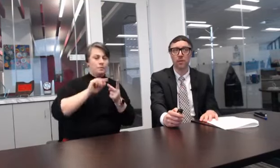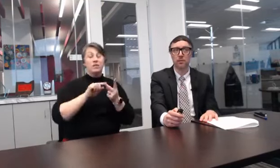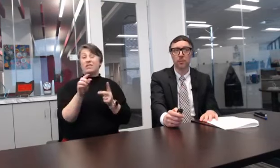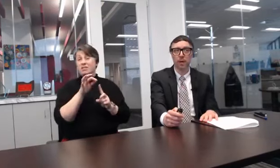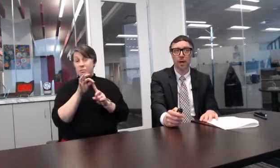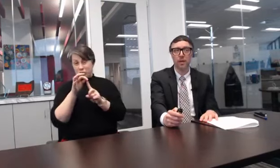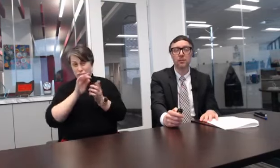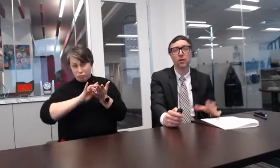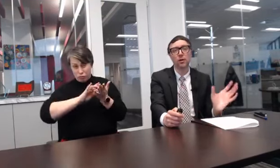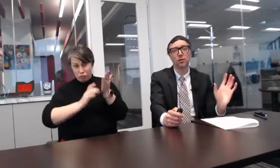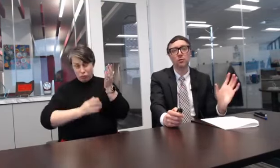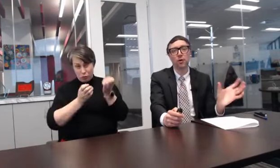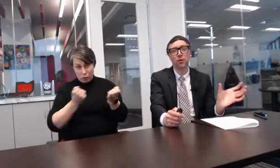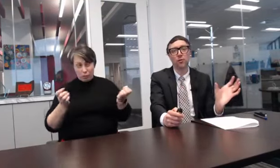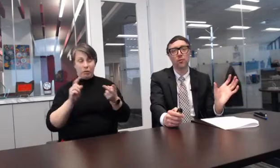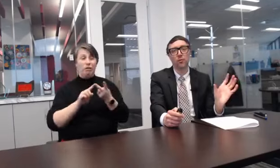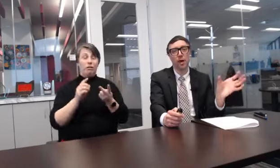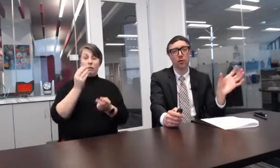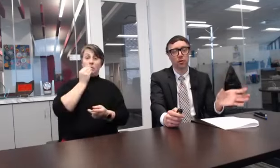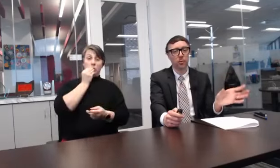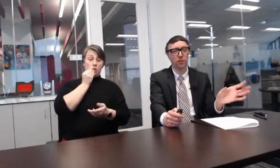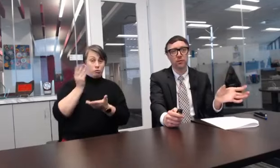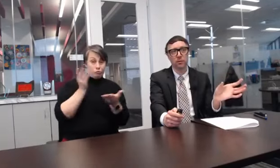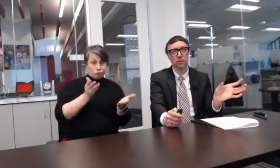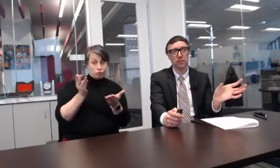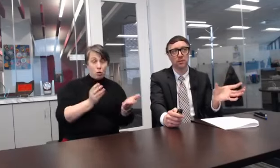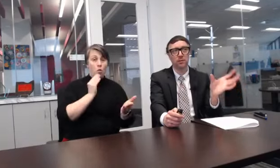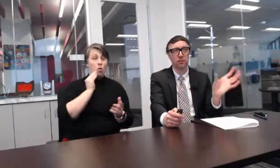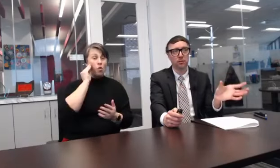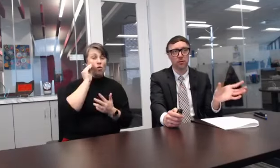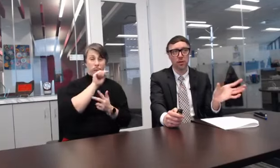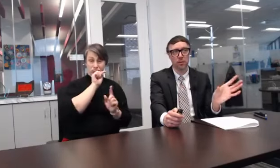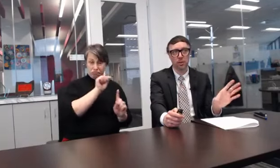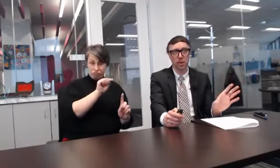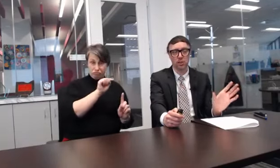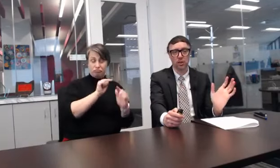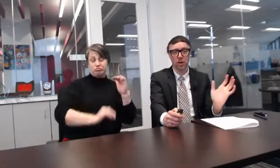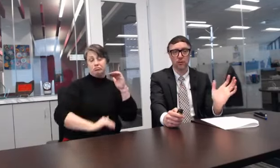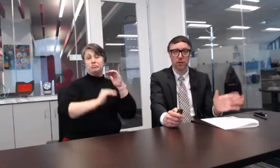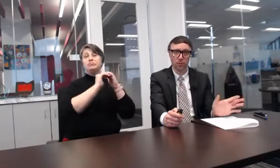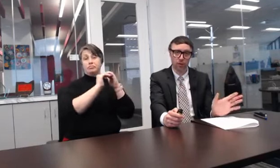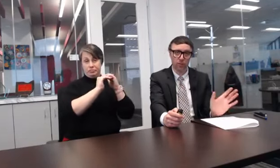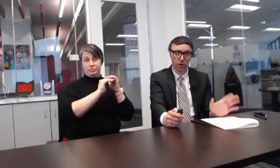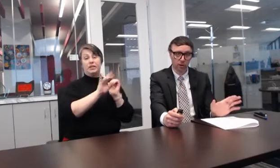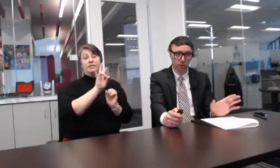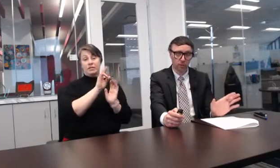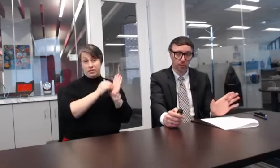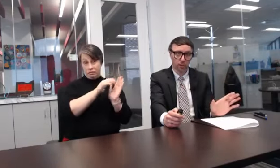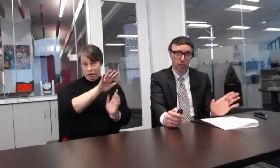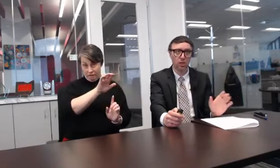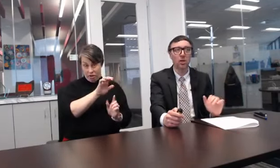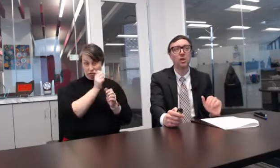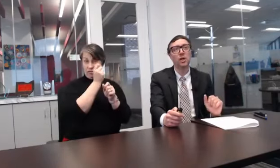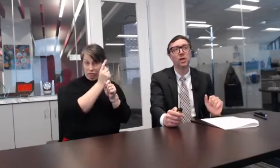and supplies, so that group of services, there's a funding limitation of $7500 per year